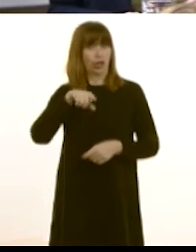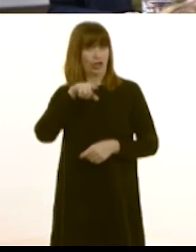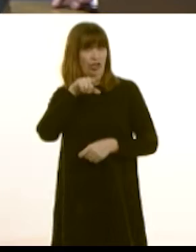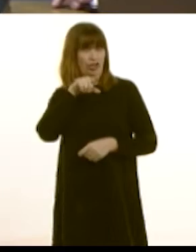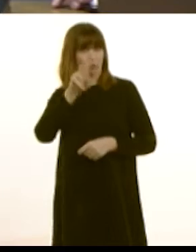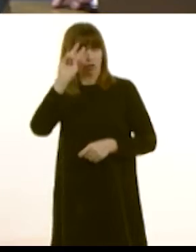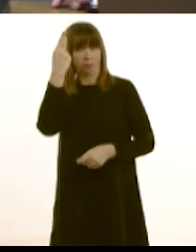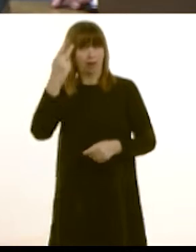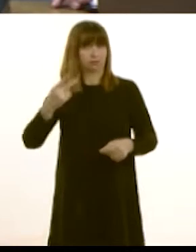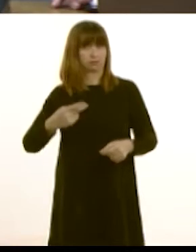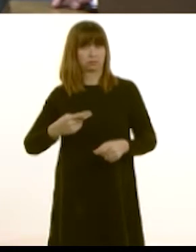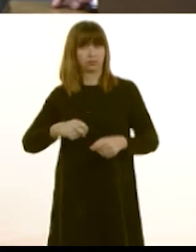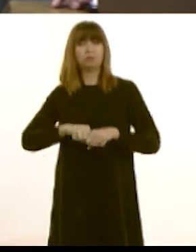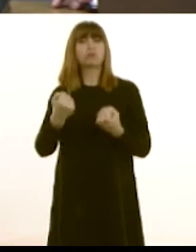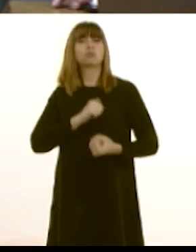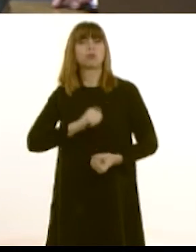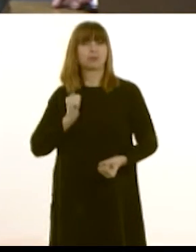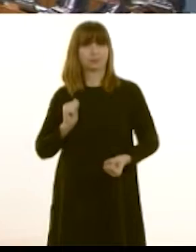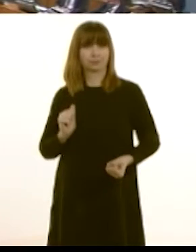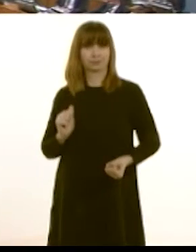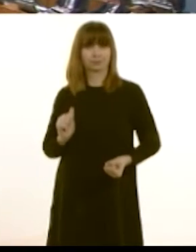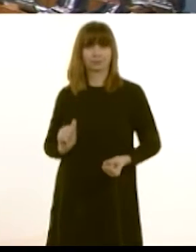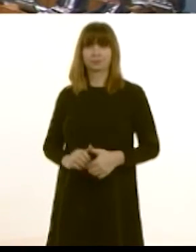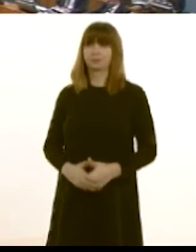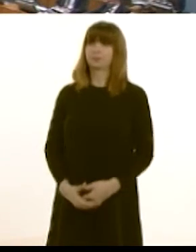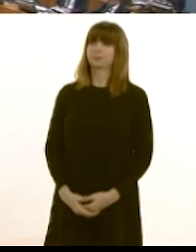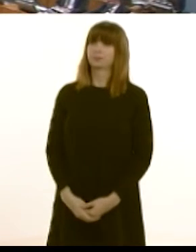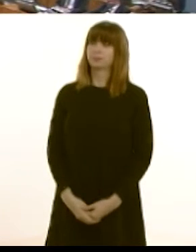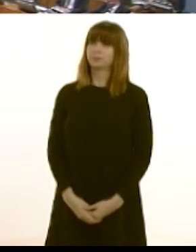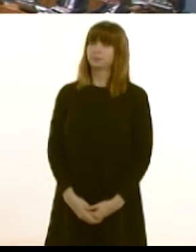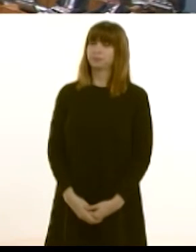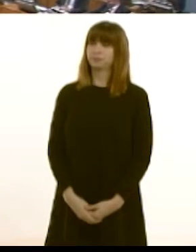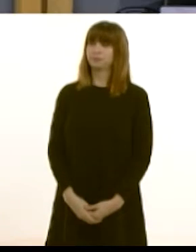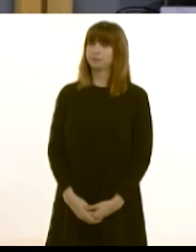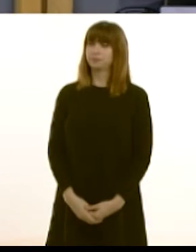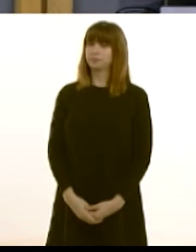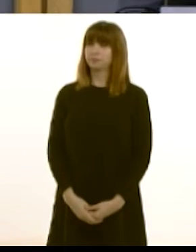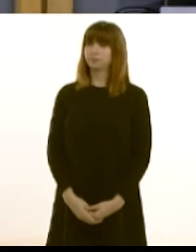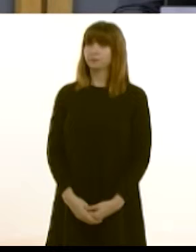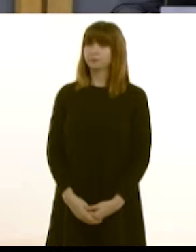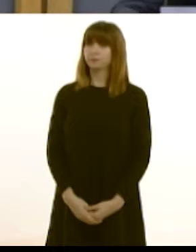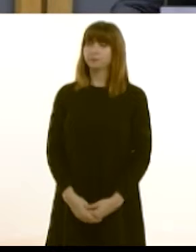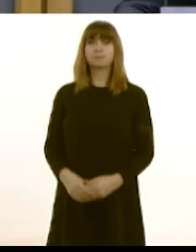Y Llywydd / The Presiding Officer: We now move back to questions on the paper, and question 3 is Angela Burns.